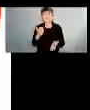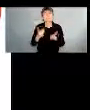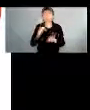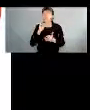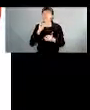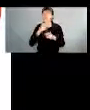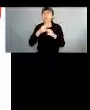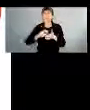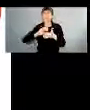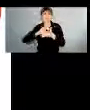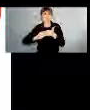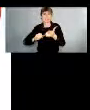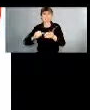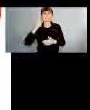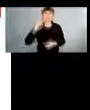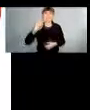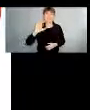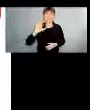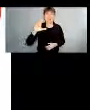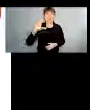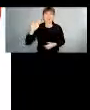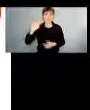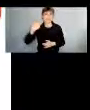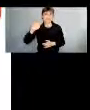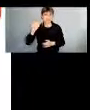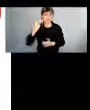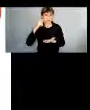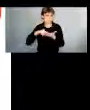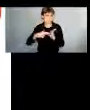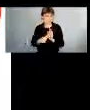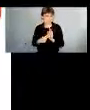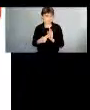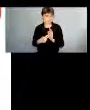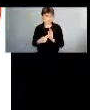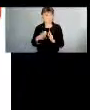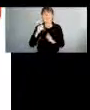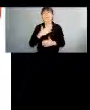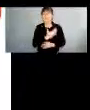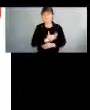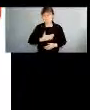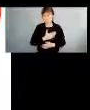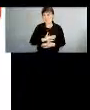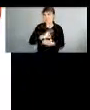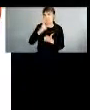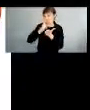by the CRA (Canada Revenue Agency). So, please consult the CRA guidelines when creating your